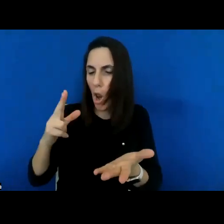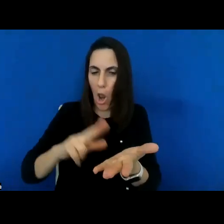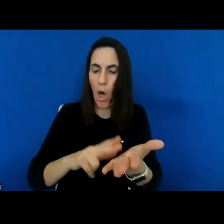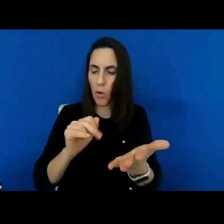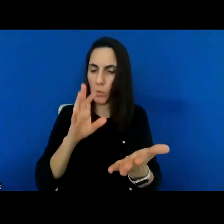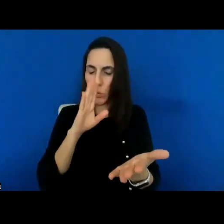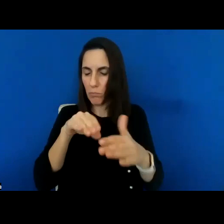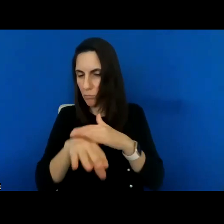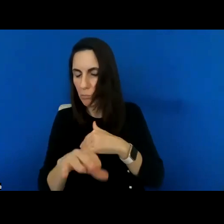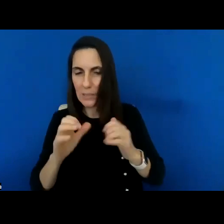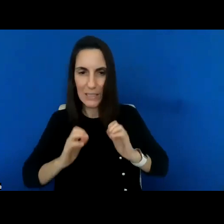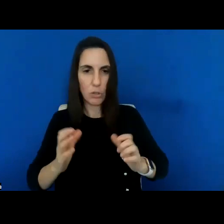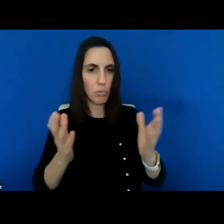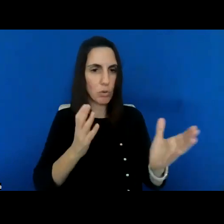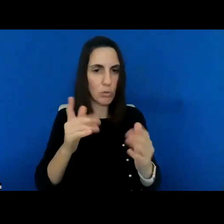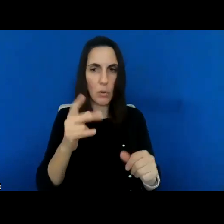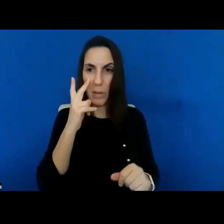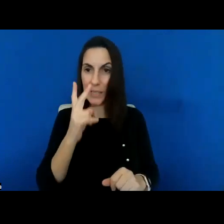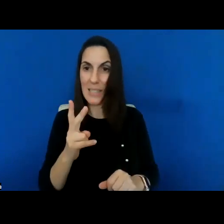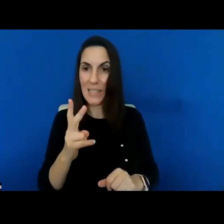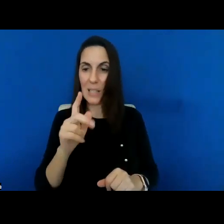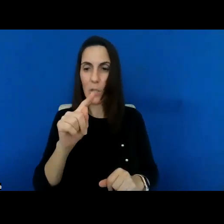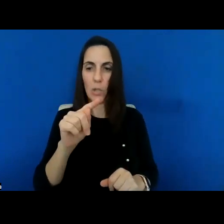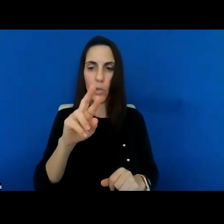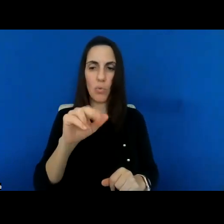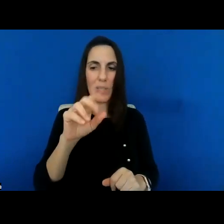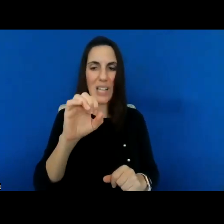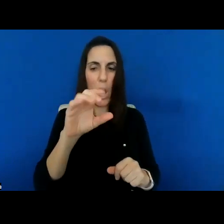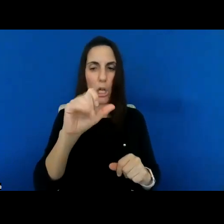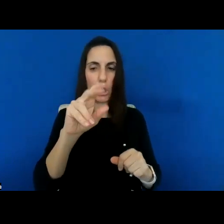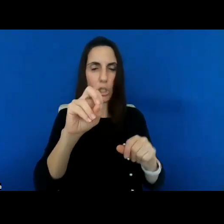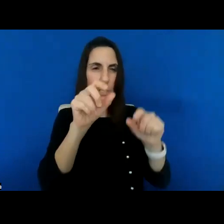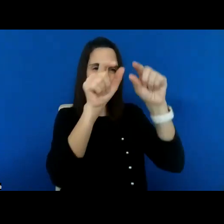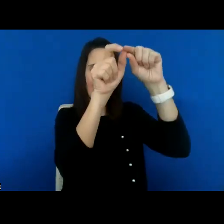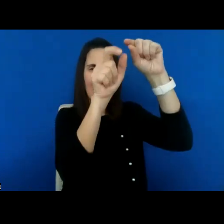you can go to transaction, tab and request to check could be sent to you, or a third